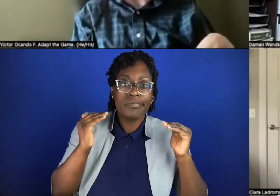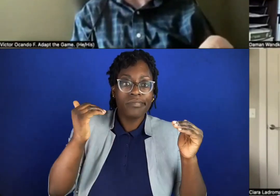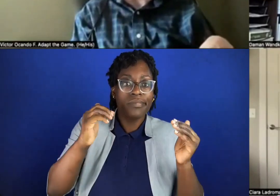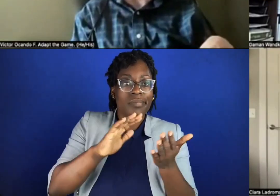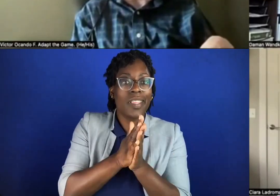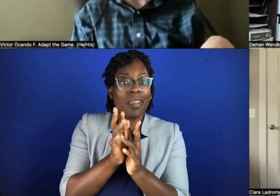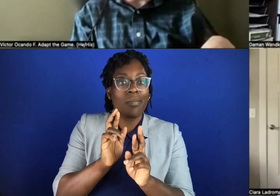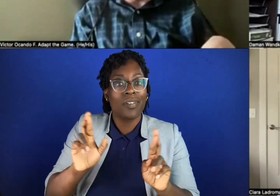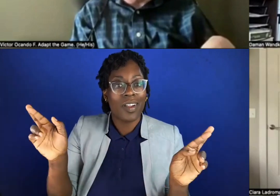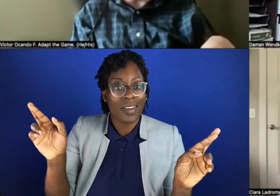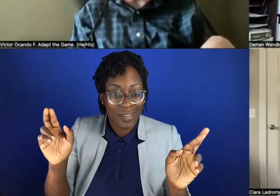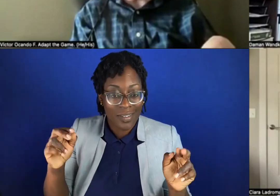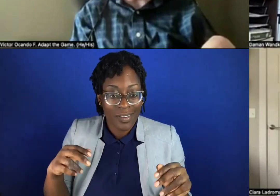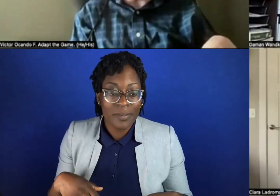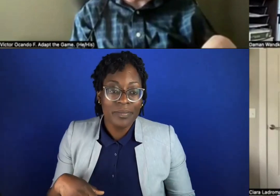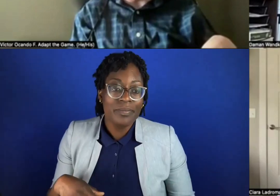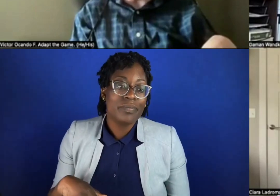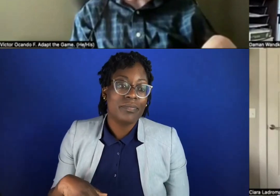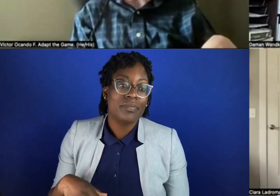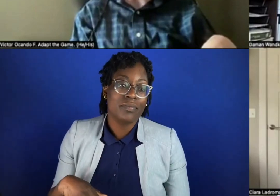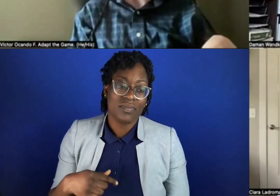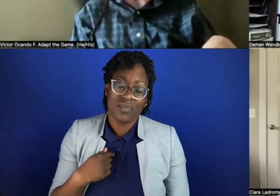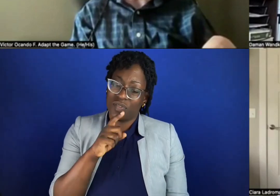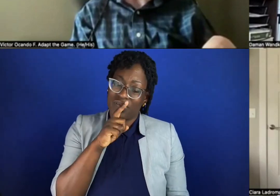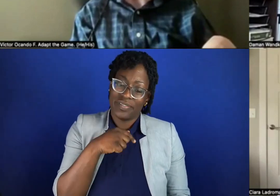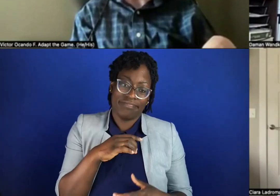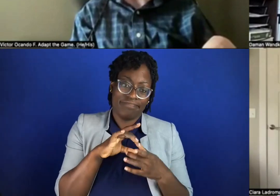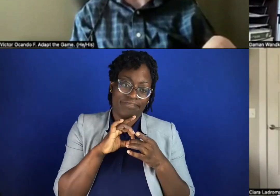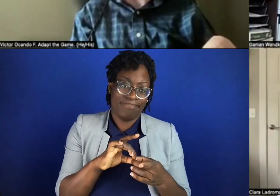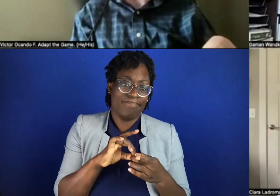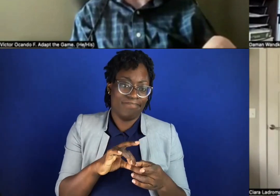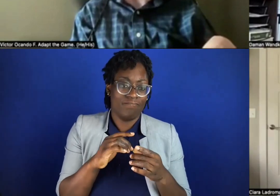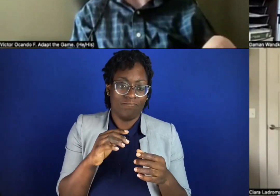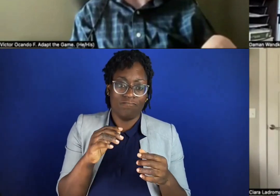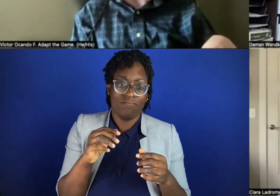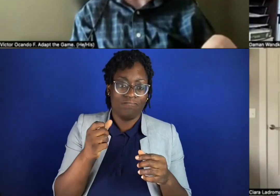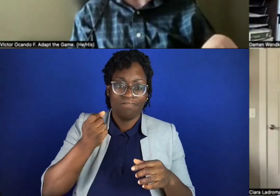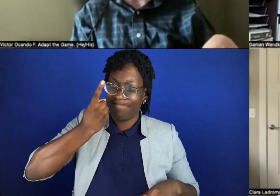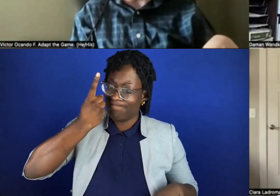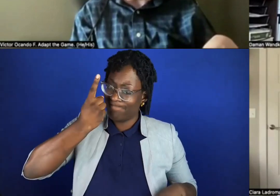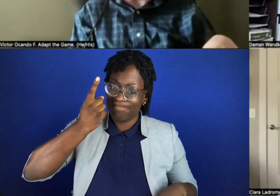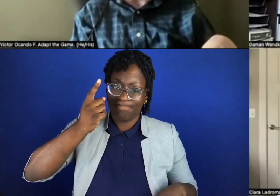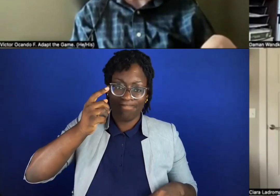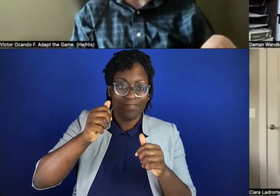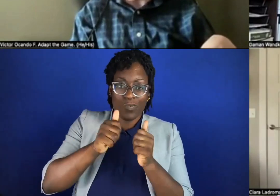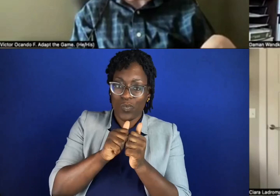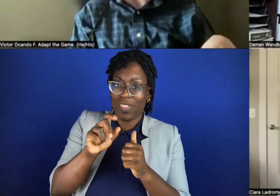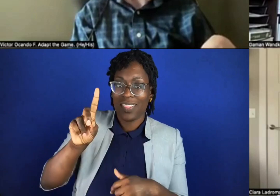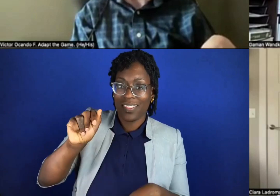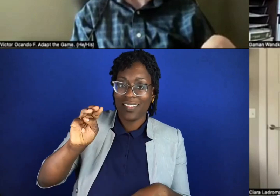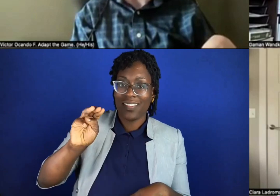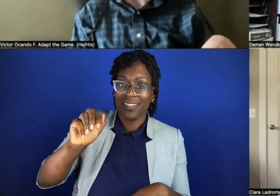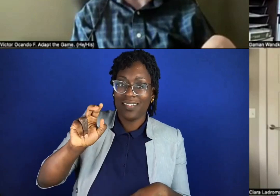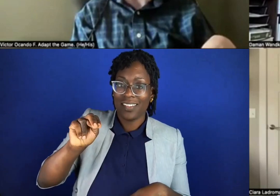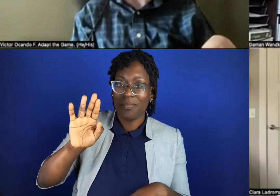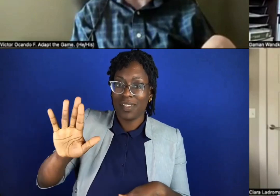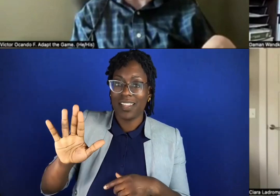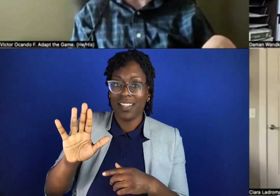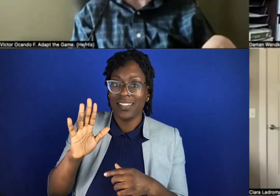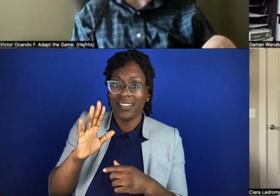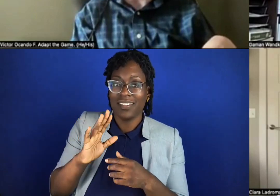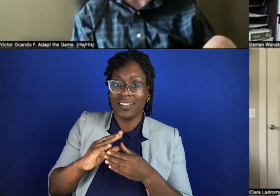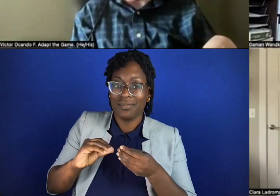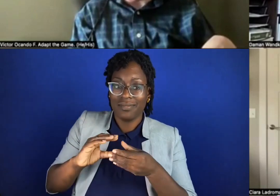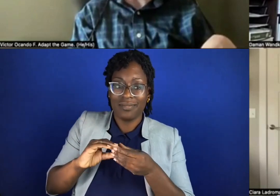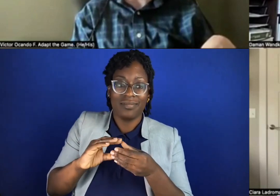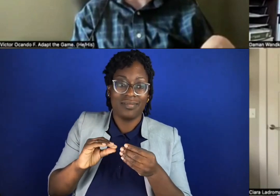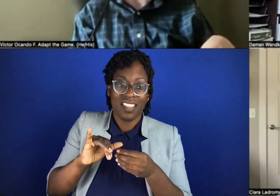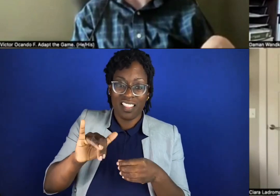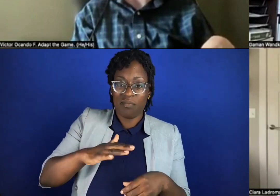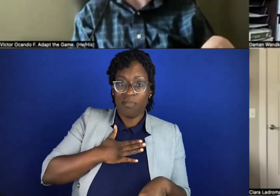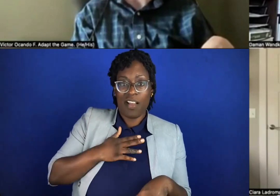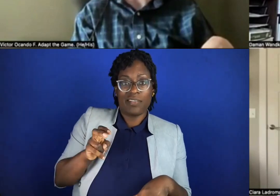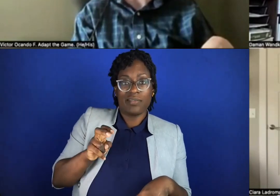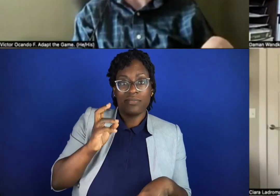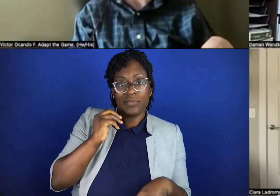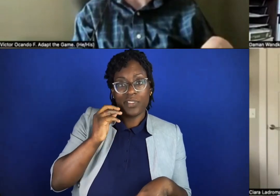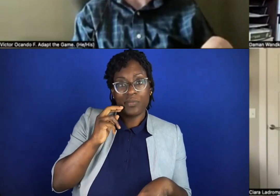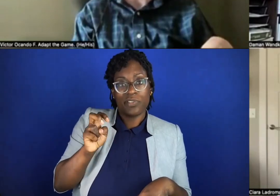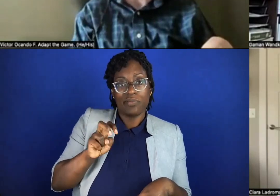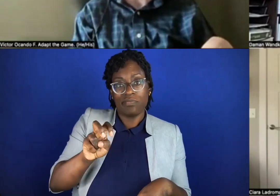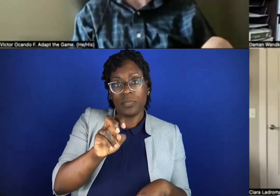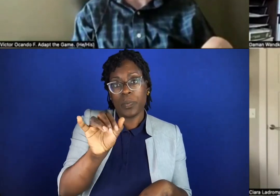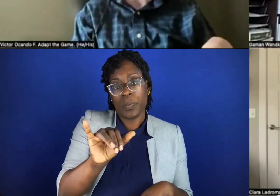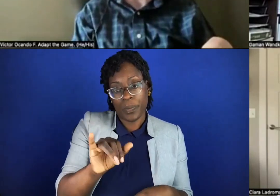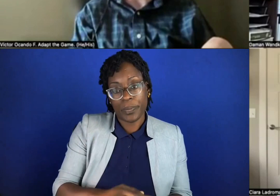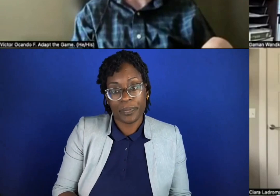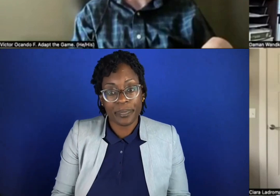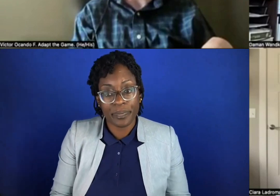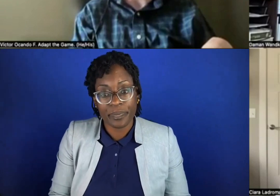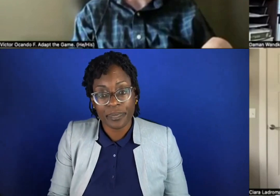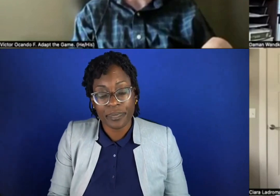I really relate to that and in my experience, it has helped with what works.